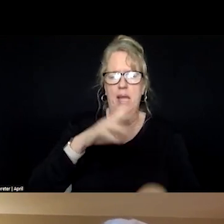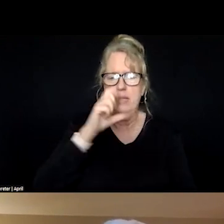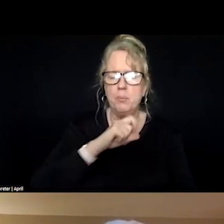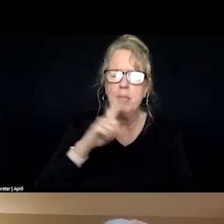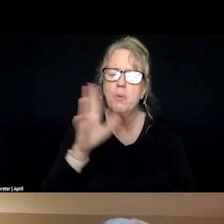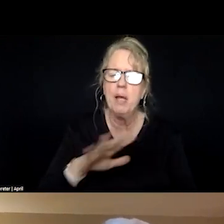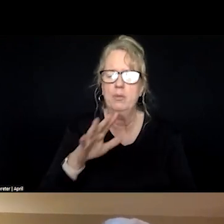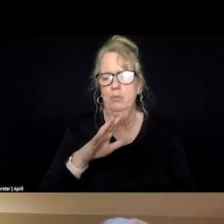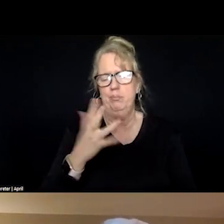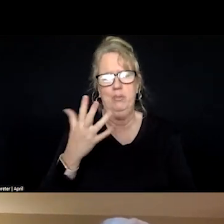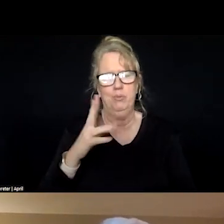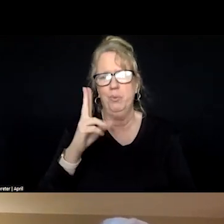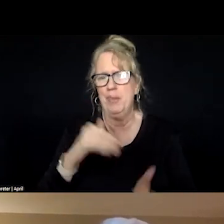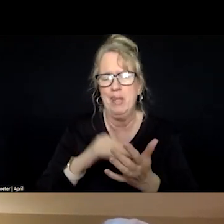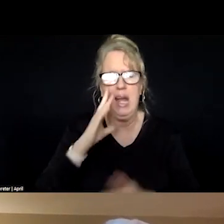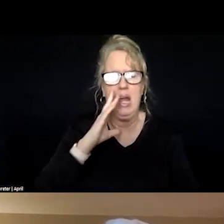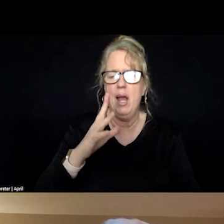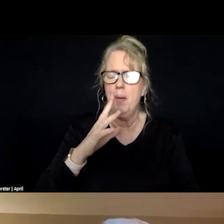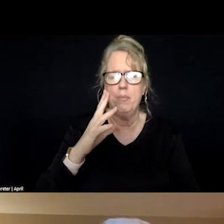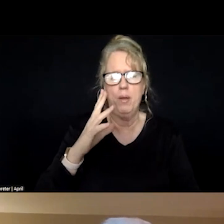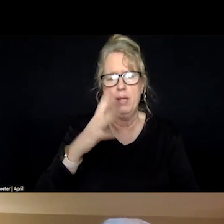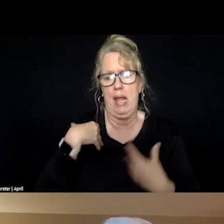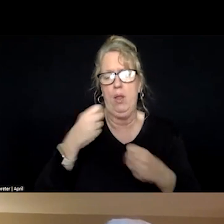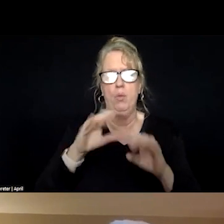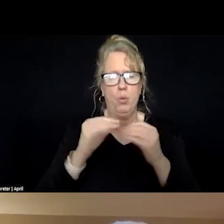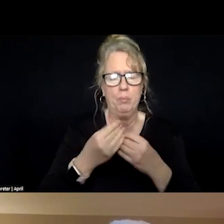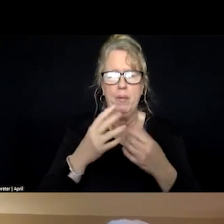ORGANIZATIONS IN THE UNITED STATES THAT ARE DOING ZERO SUICIDE.